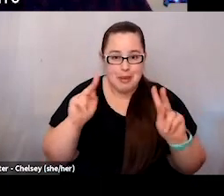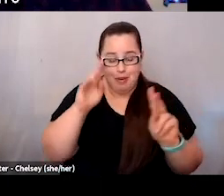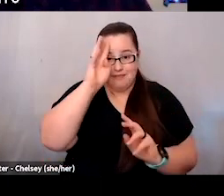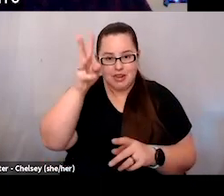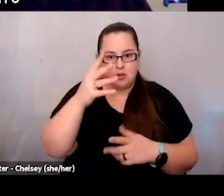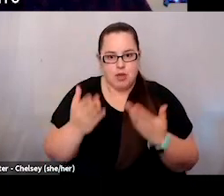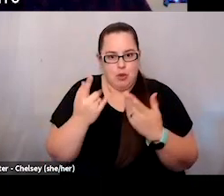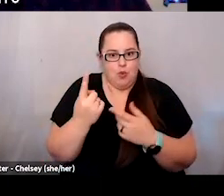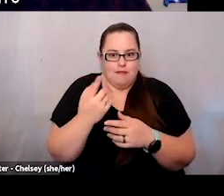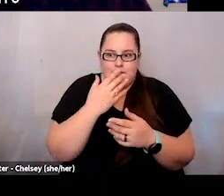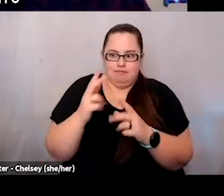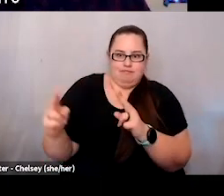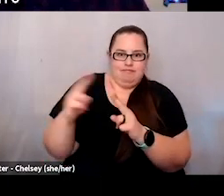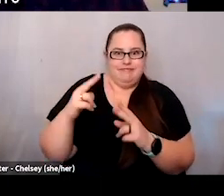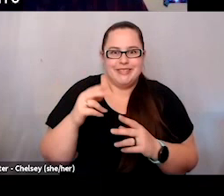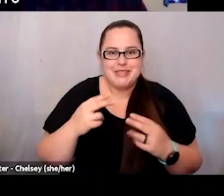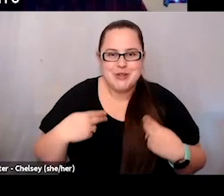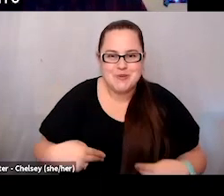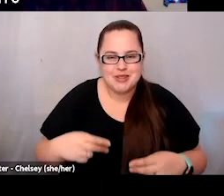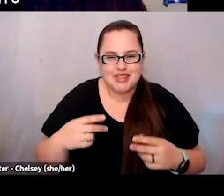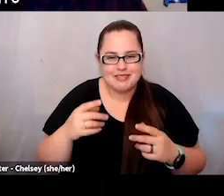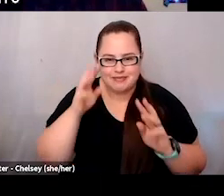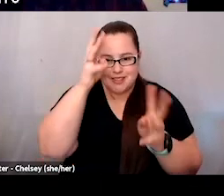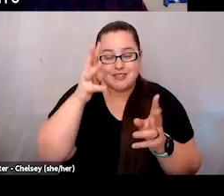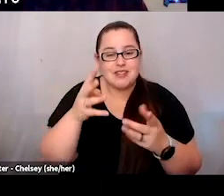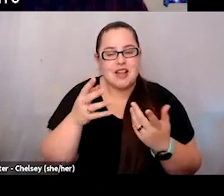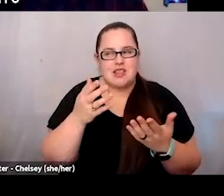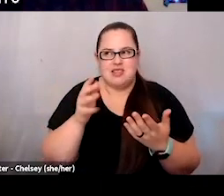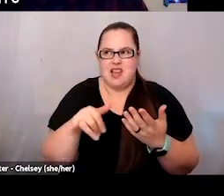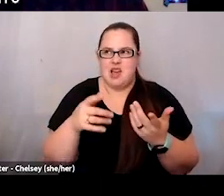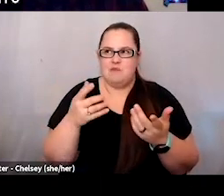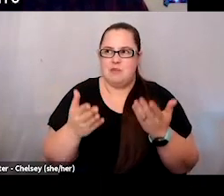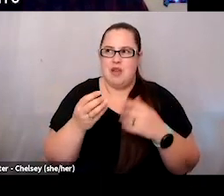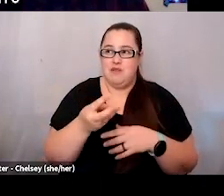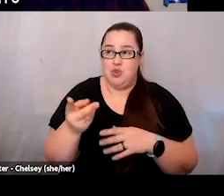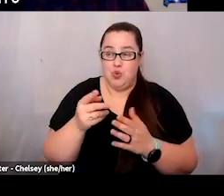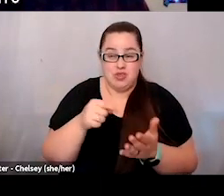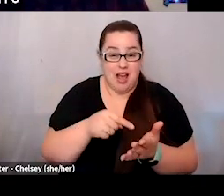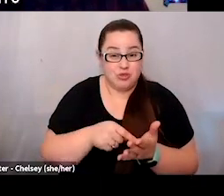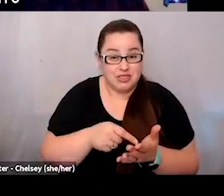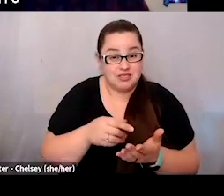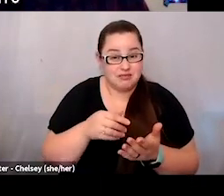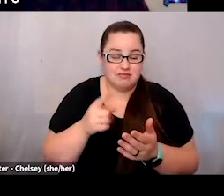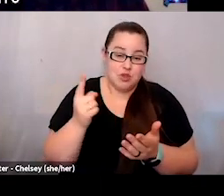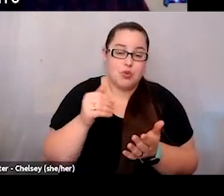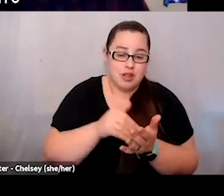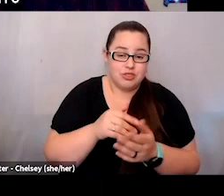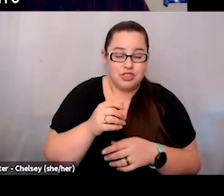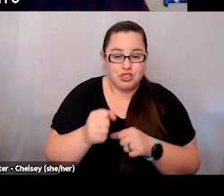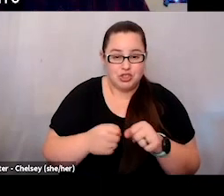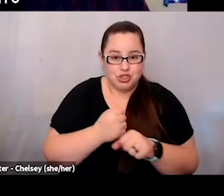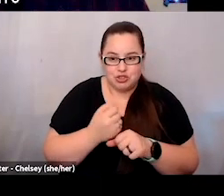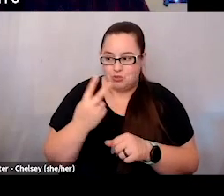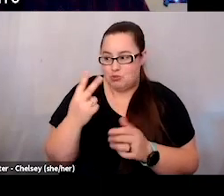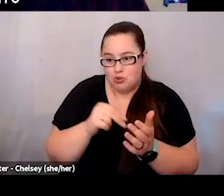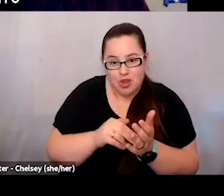human inventions, and it probably took maybe a few 1,000 years to perfect. But, you know,